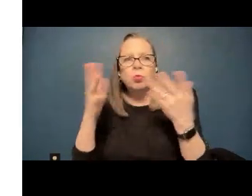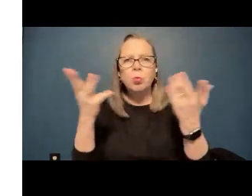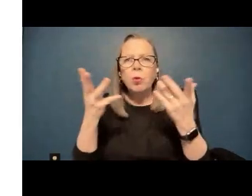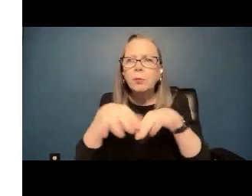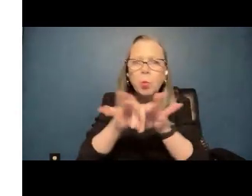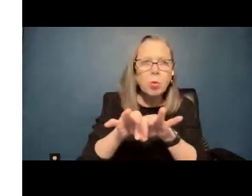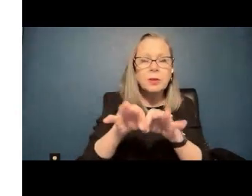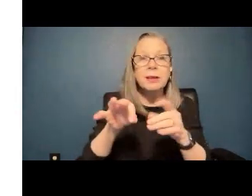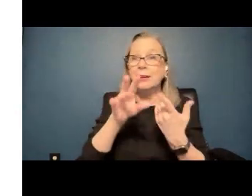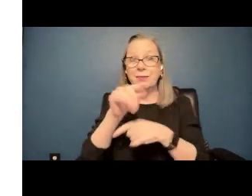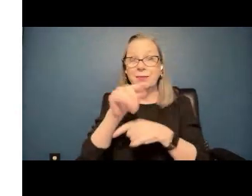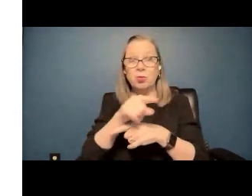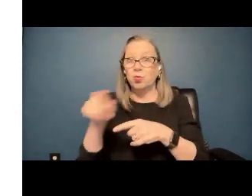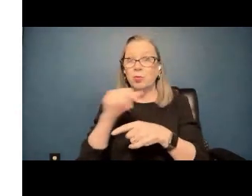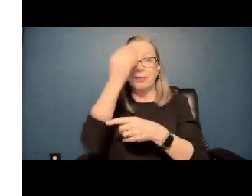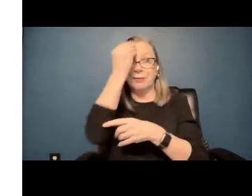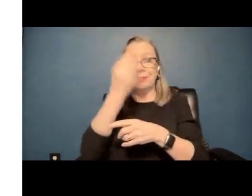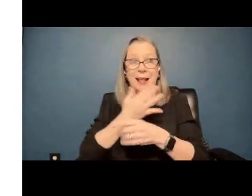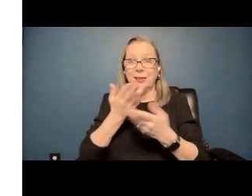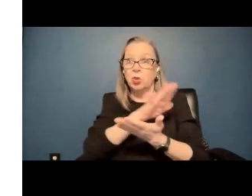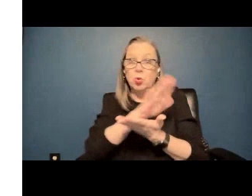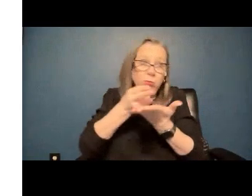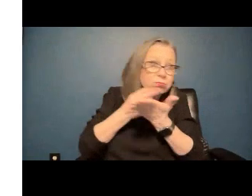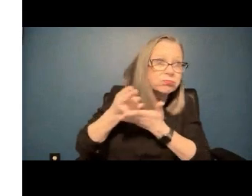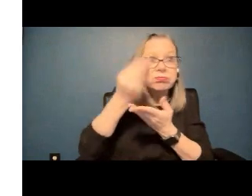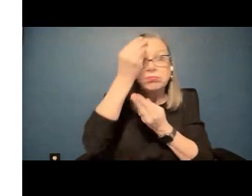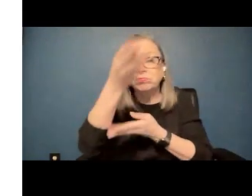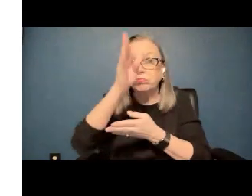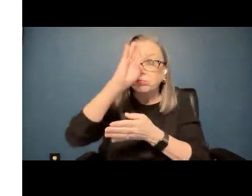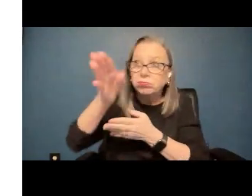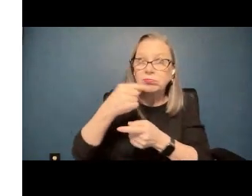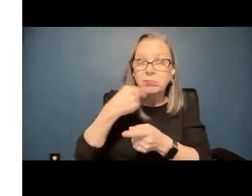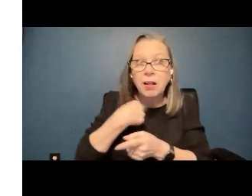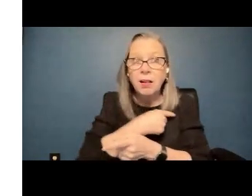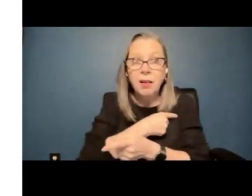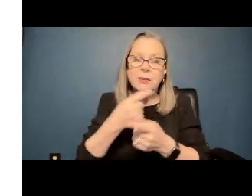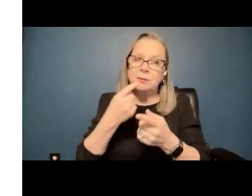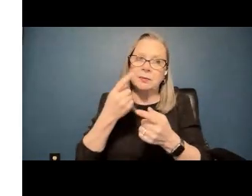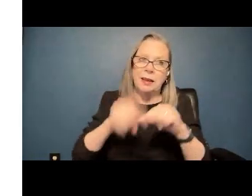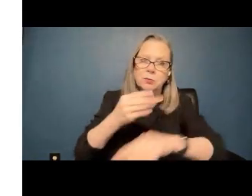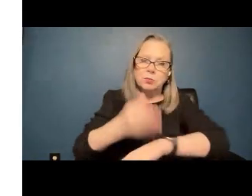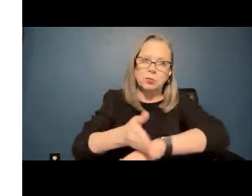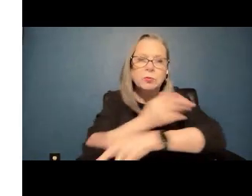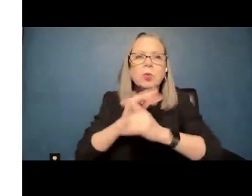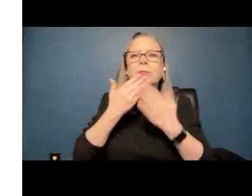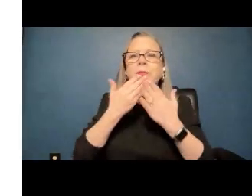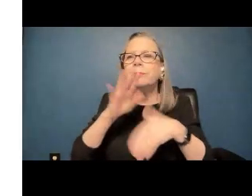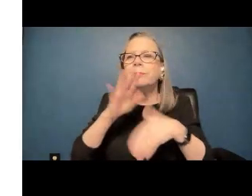your candor and your feedback. So I want to thank all of you for making the time to be here today and for all of your work Strengthen the direct care workforce.